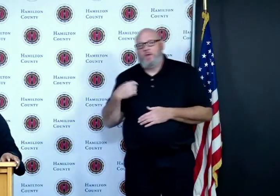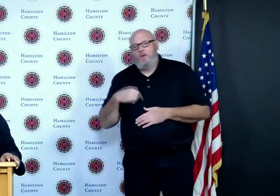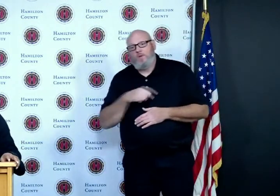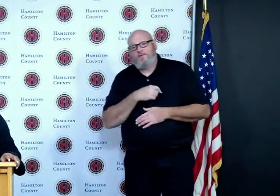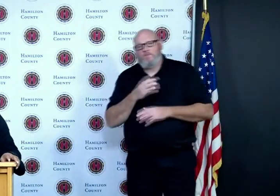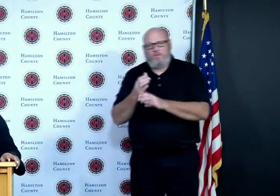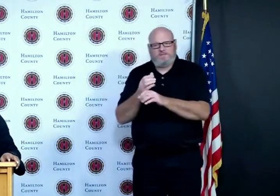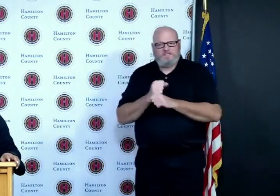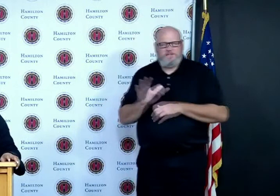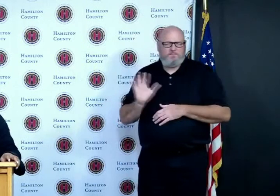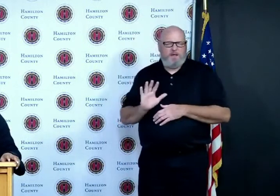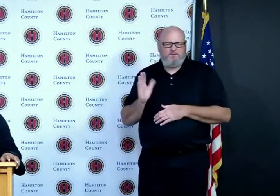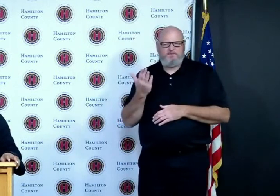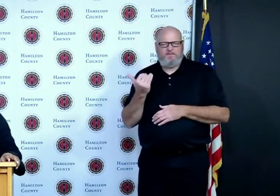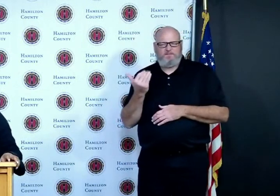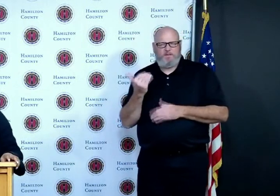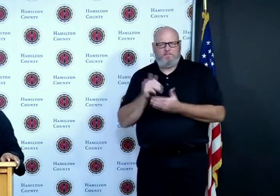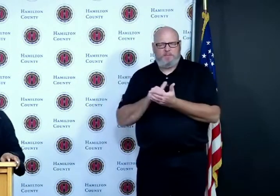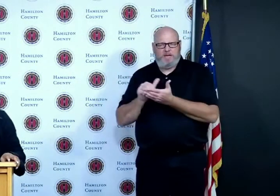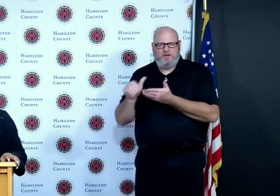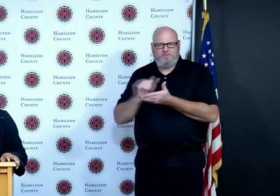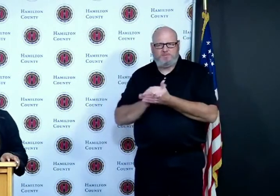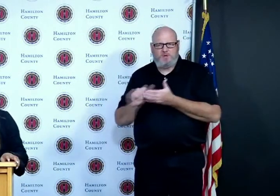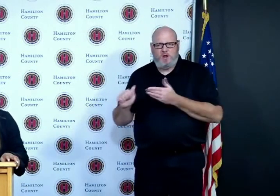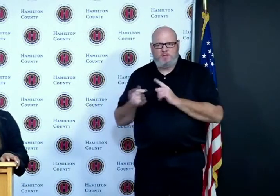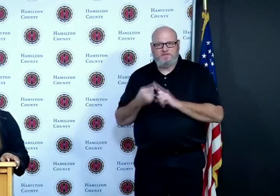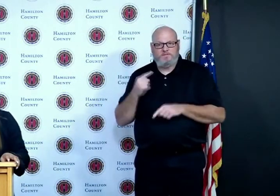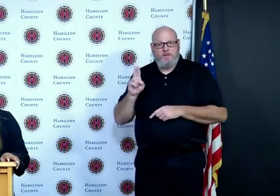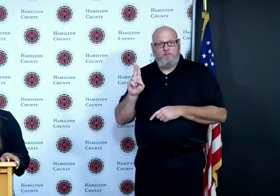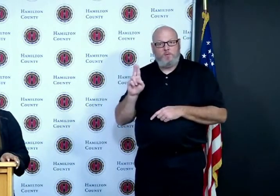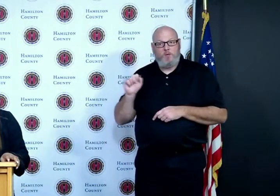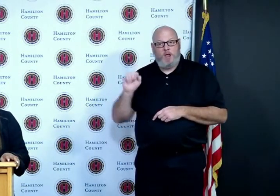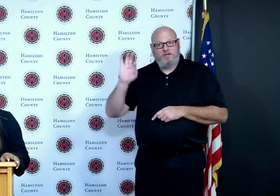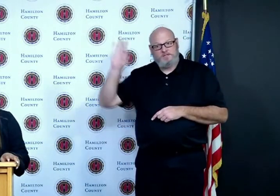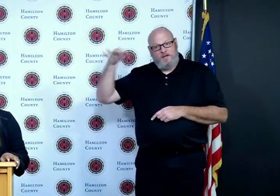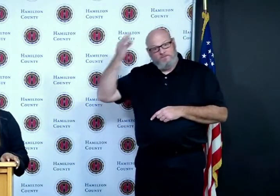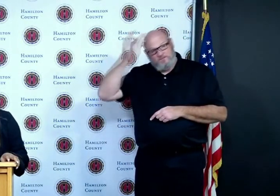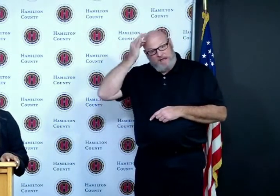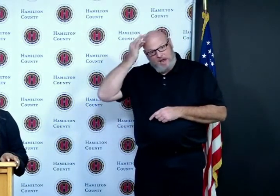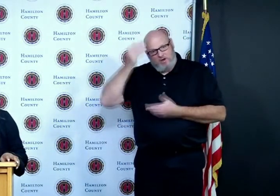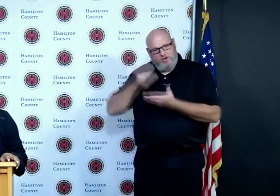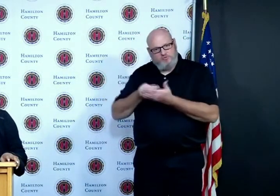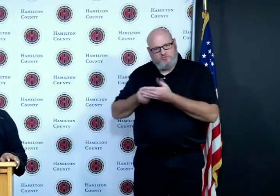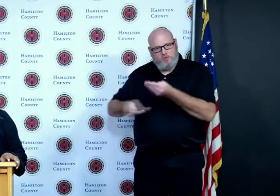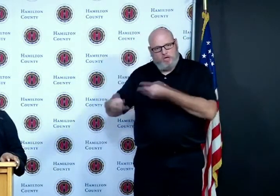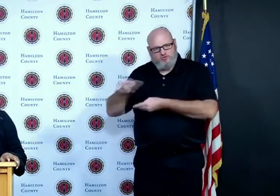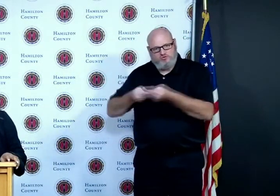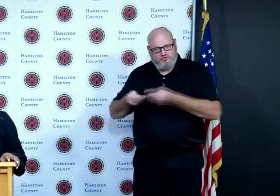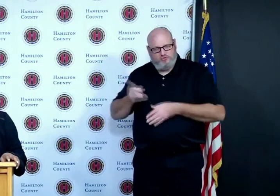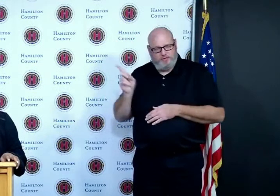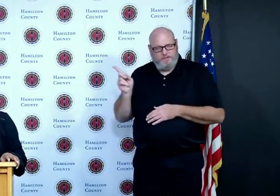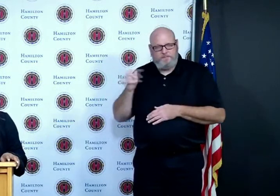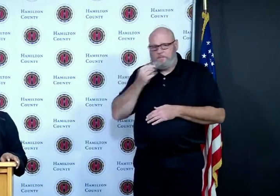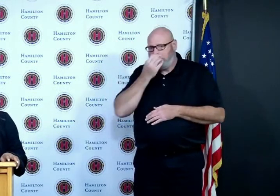from the US Treasury and we are decided that it's going to go in-house through Jobs and Family